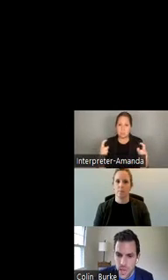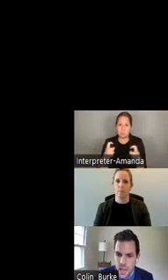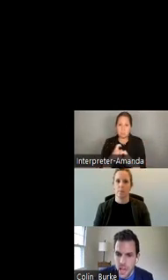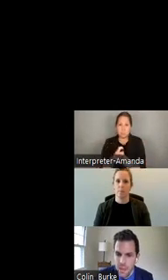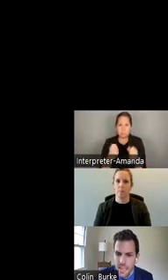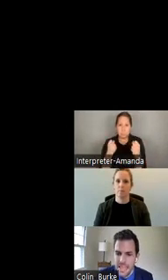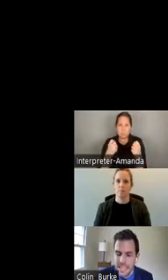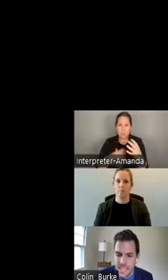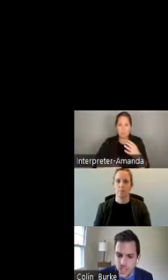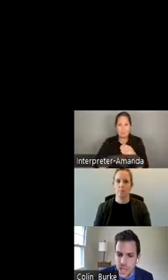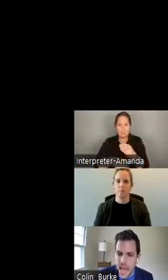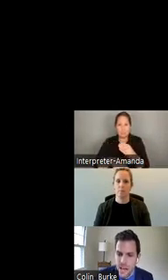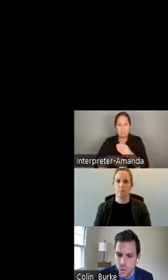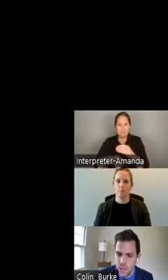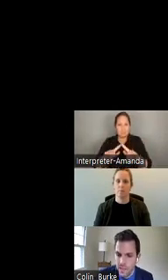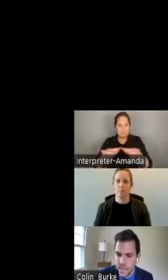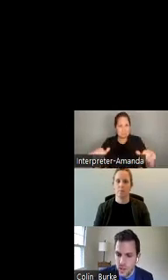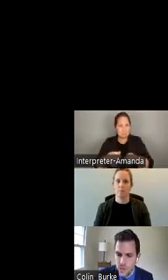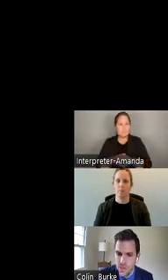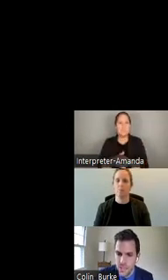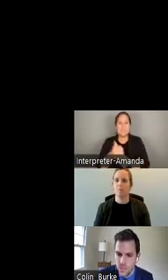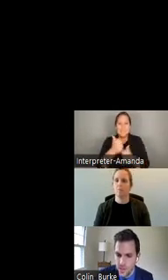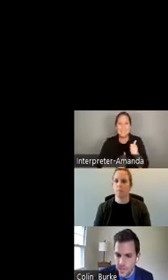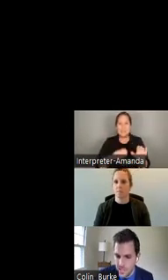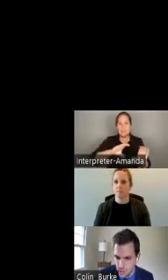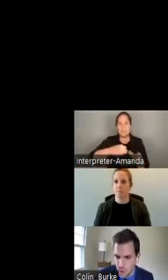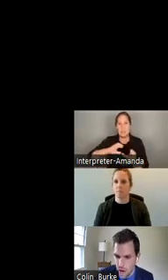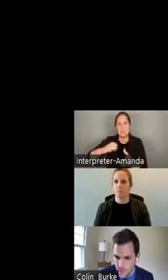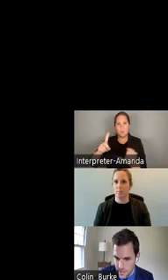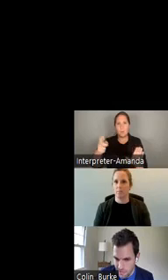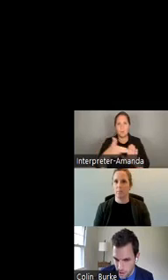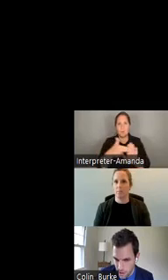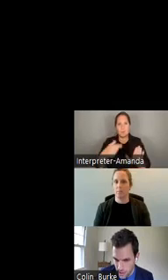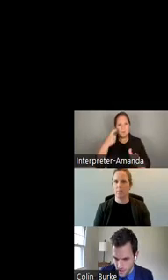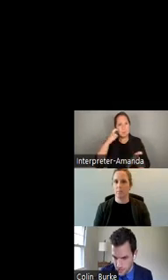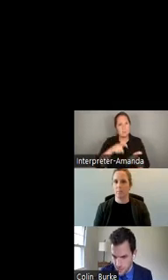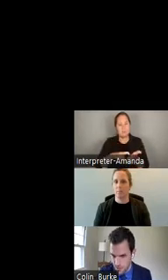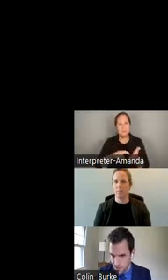and then in each category of diagnosis again you can see as you go up in severity of substance use